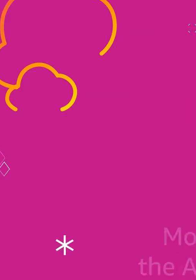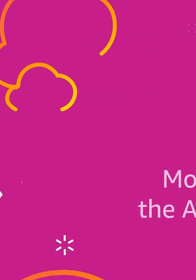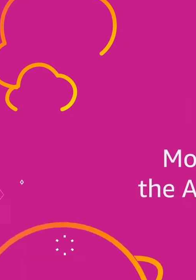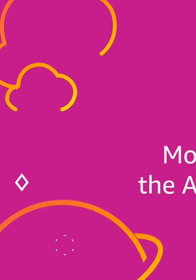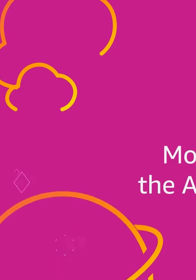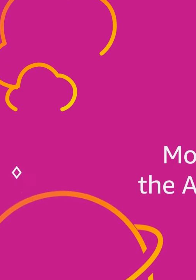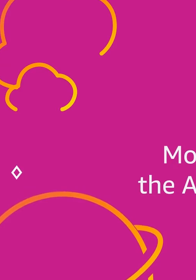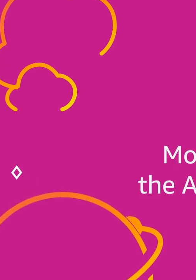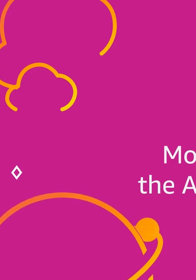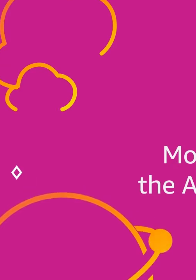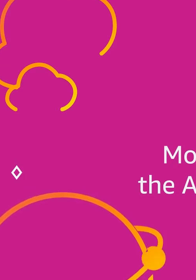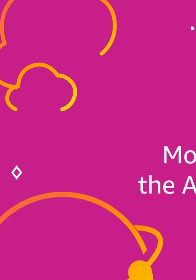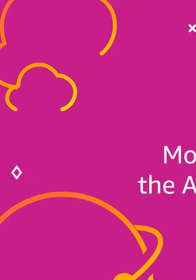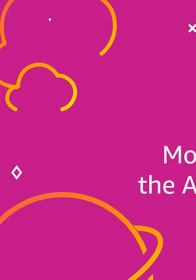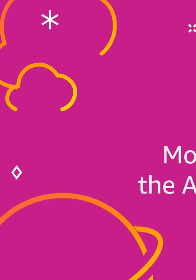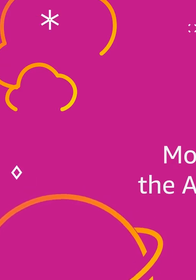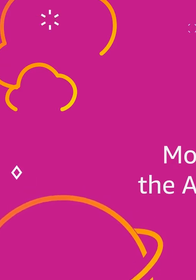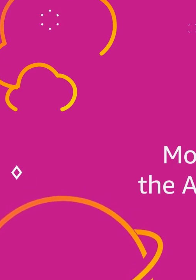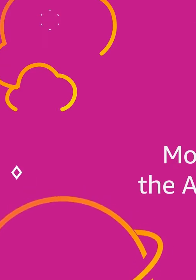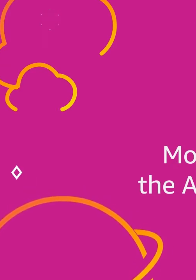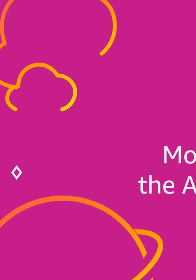(rocket whooshes)